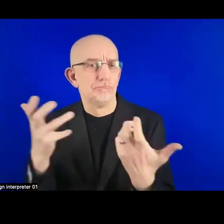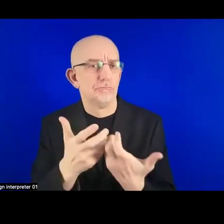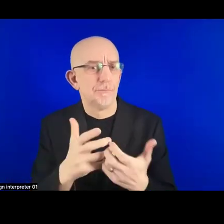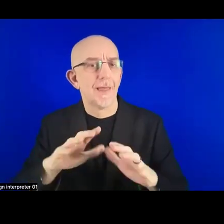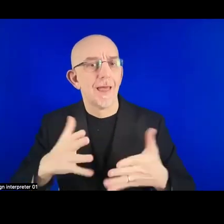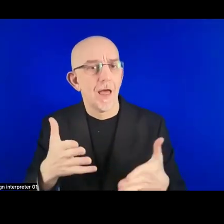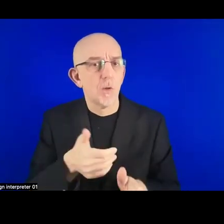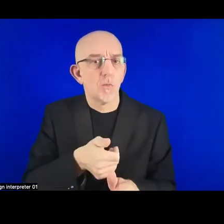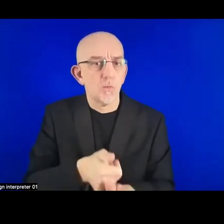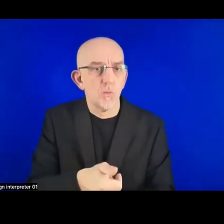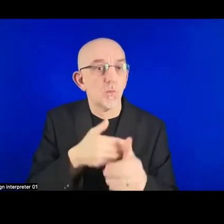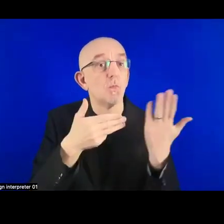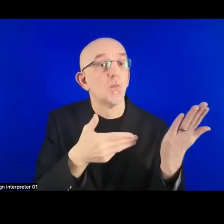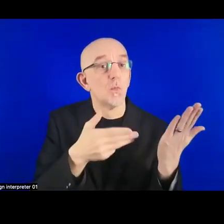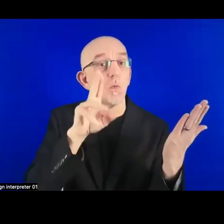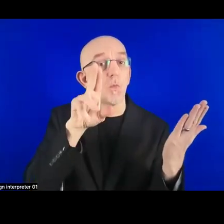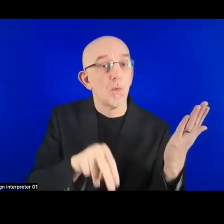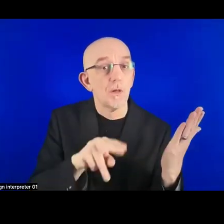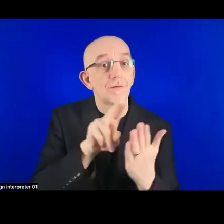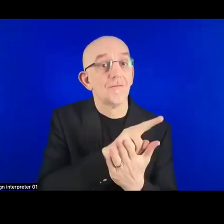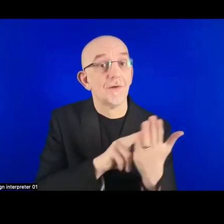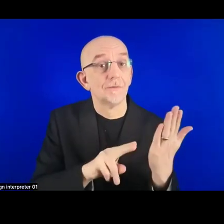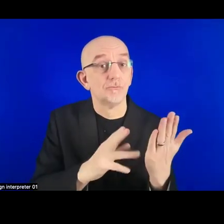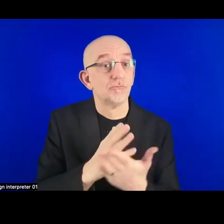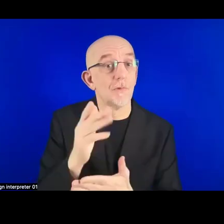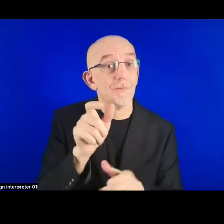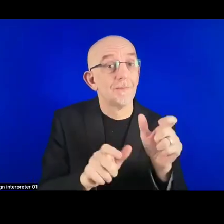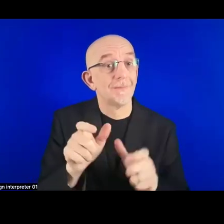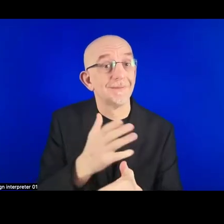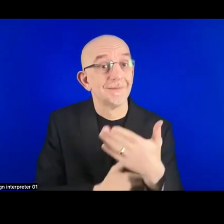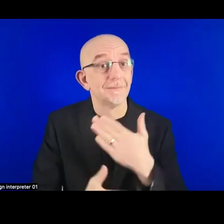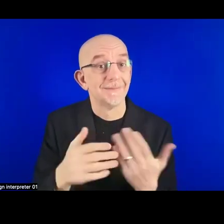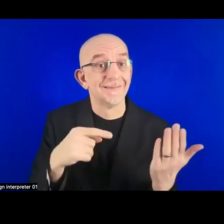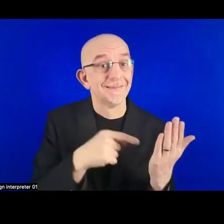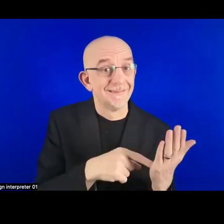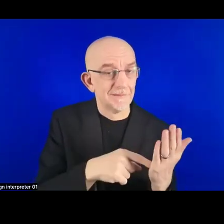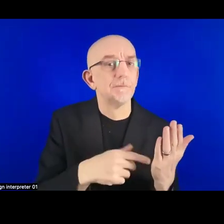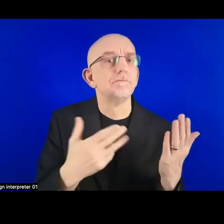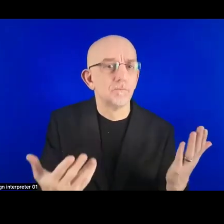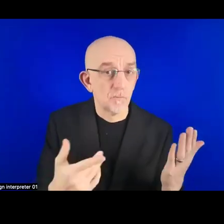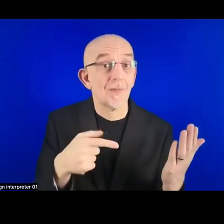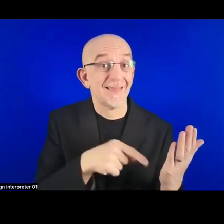justice and also on social movements of disabled people and their strategic